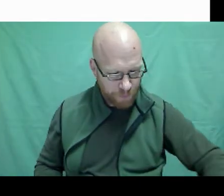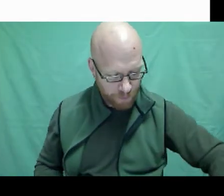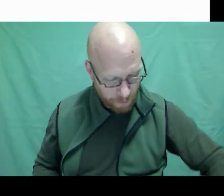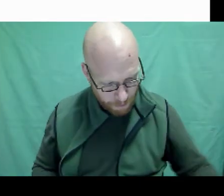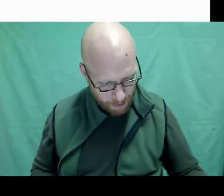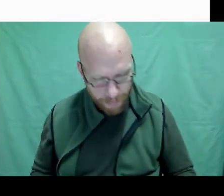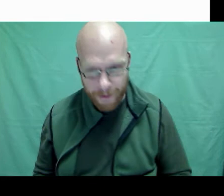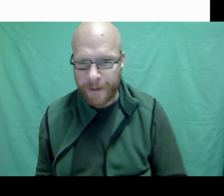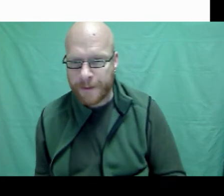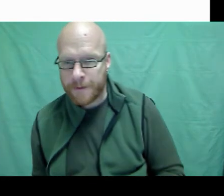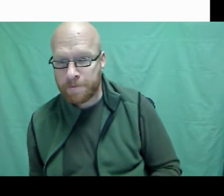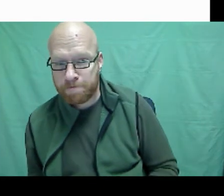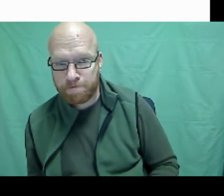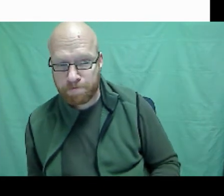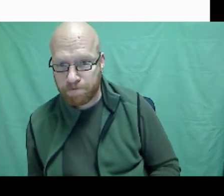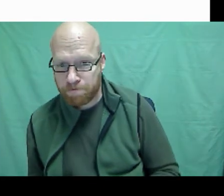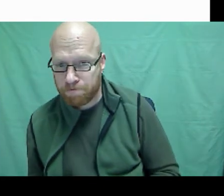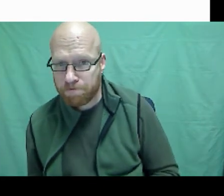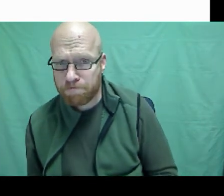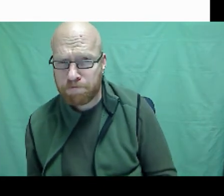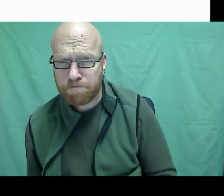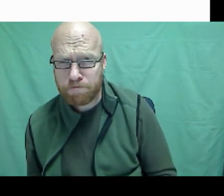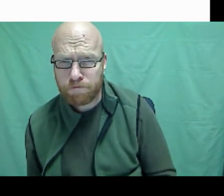It cannot equal zero. Okay? With those two things in mind we'll proceed.